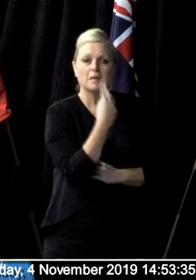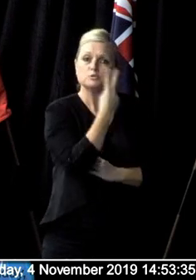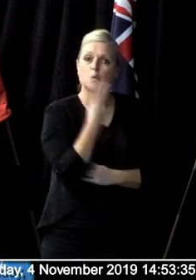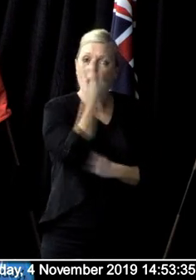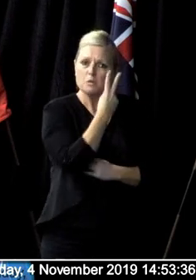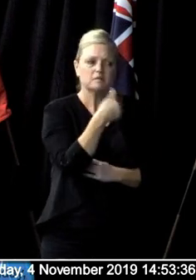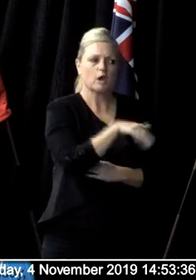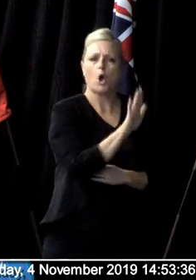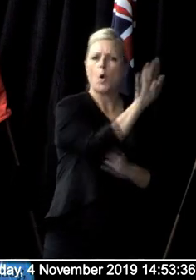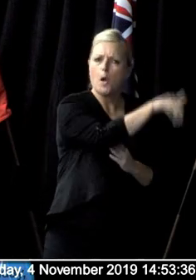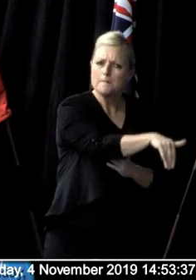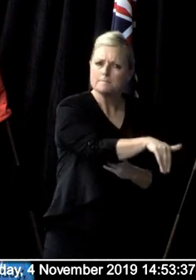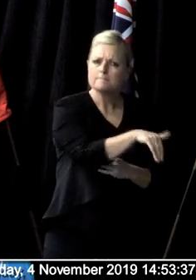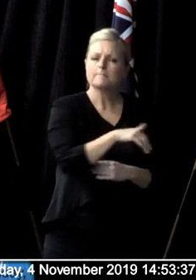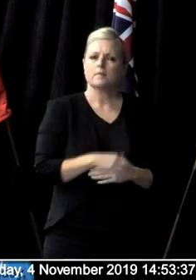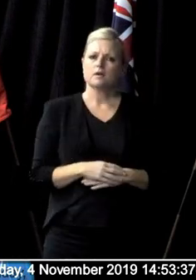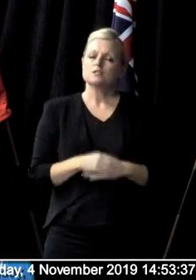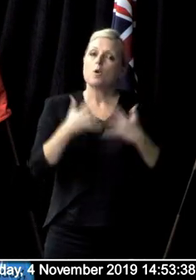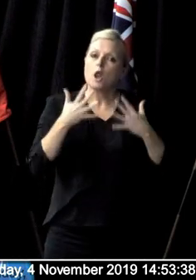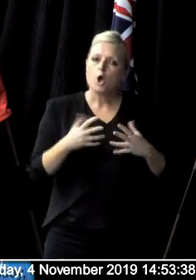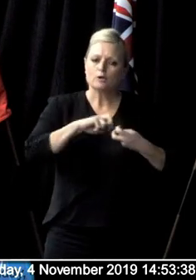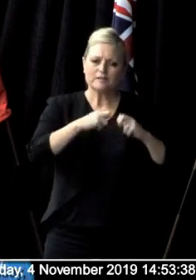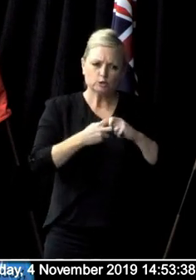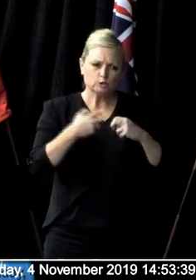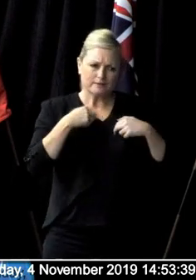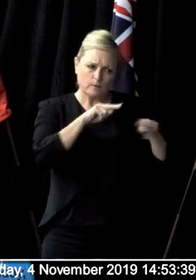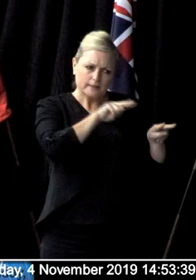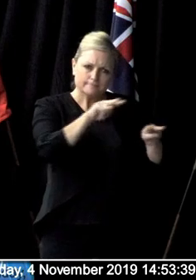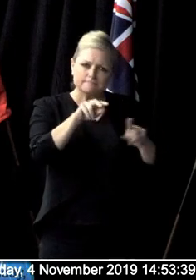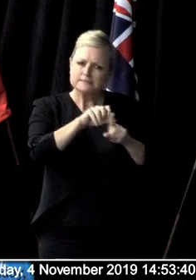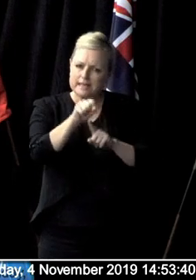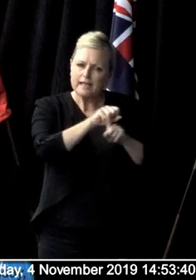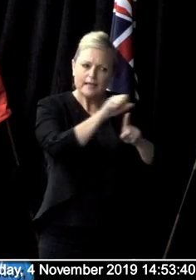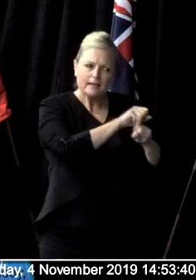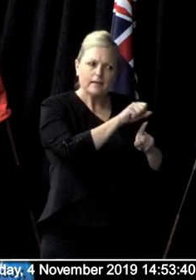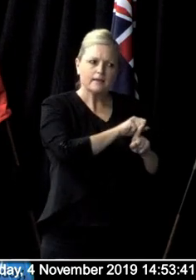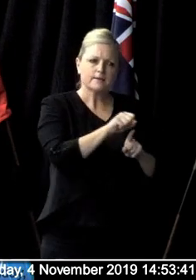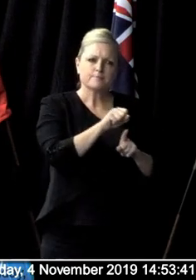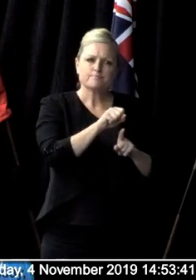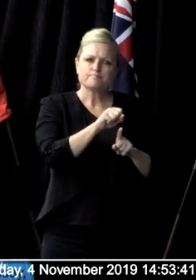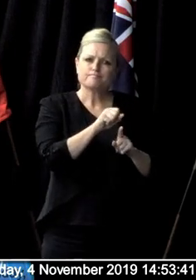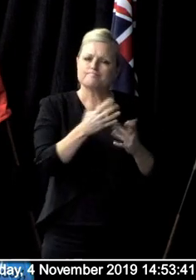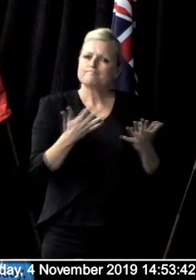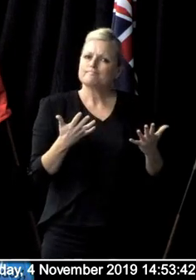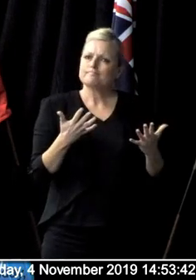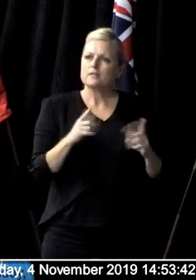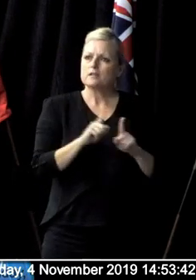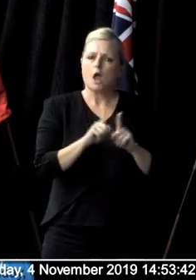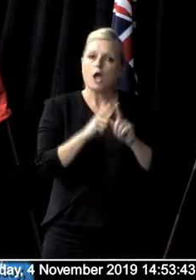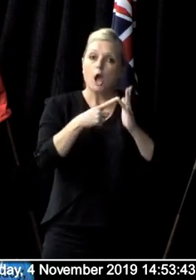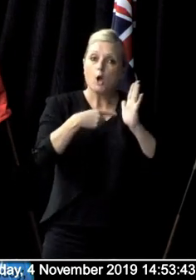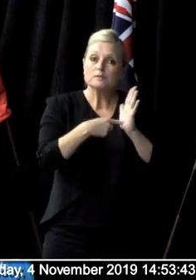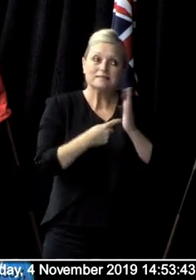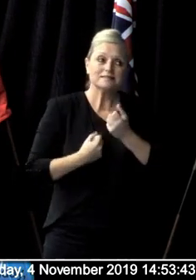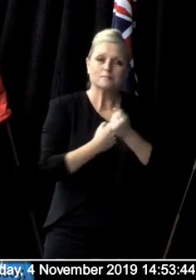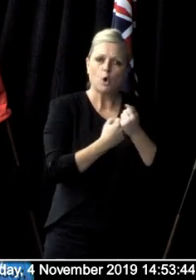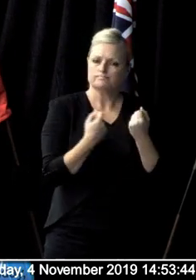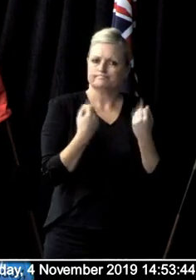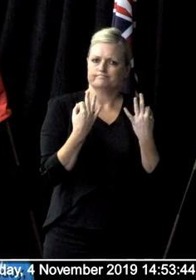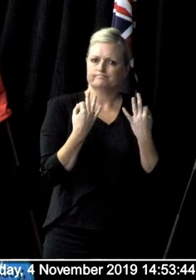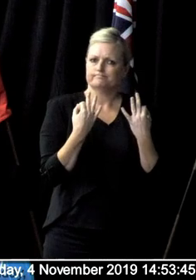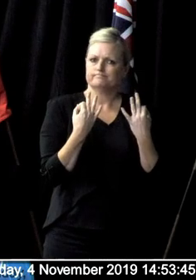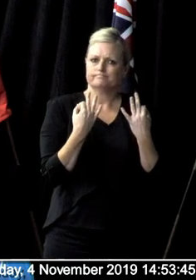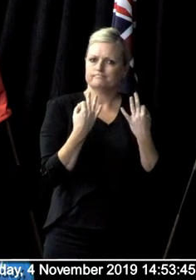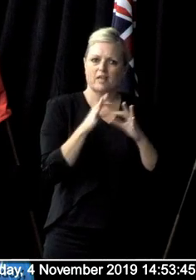A lot of issues that we see on not being able to have OTs present in the school to.